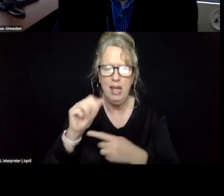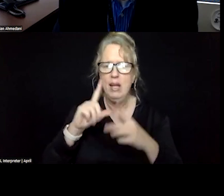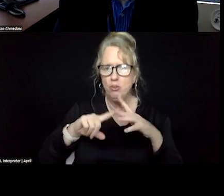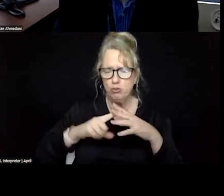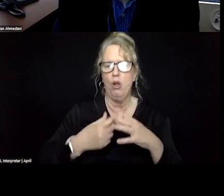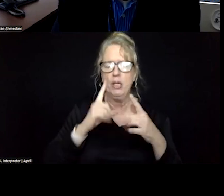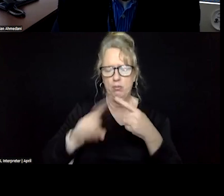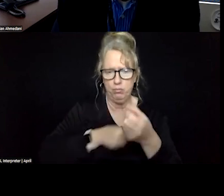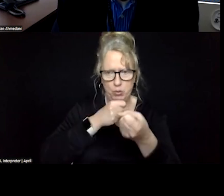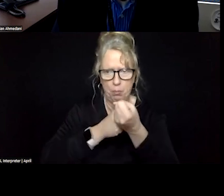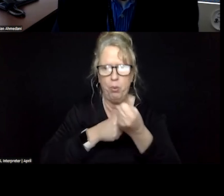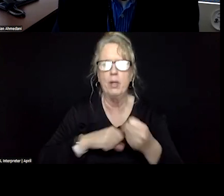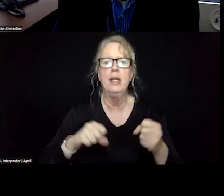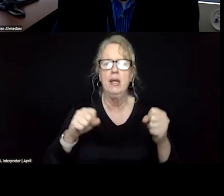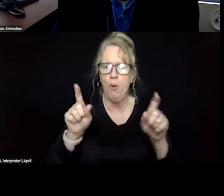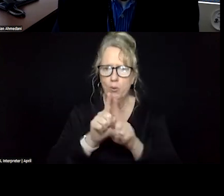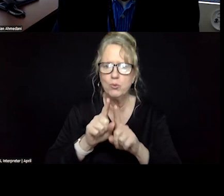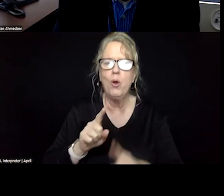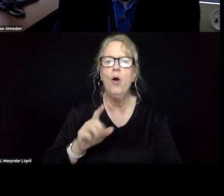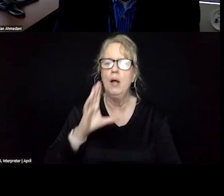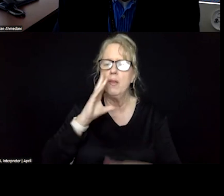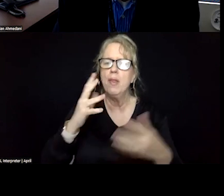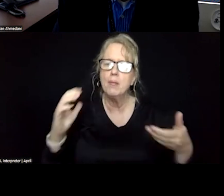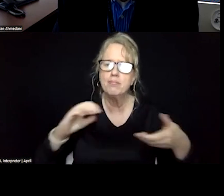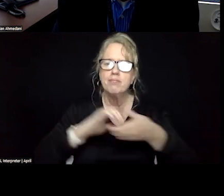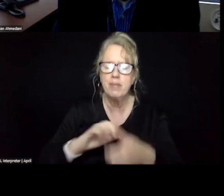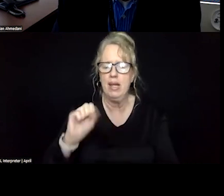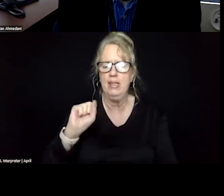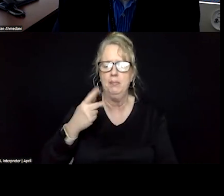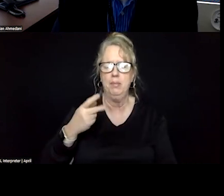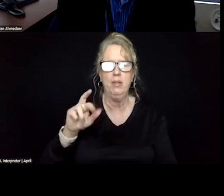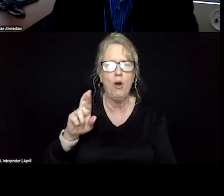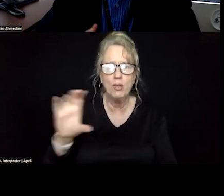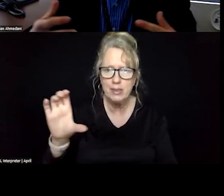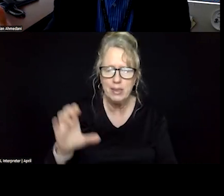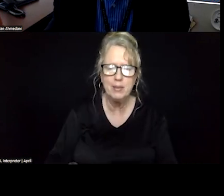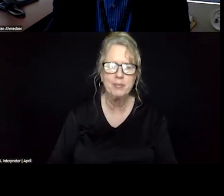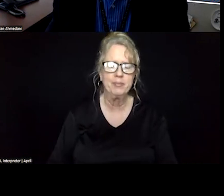ALSO, PARTNERED WITH SPRC.